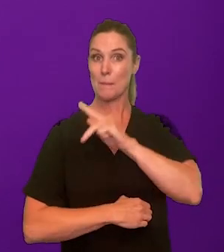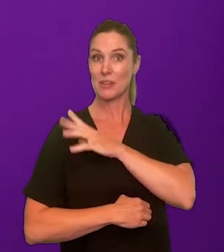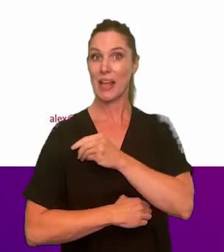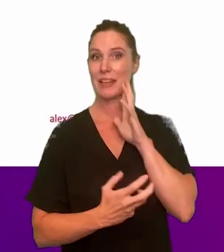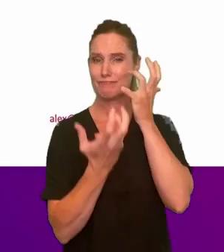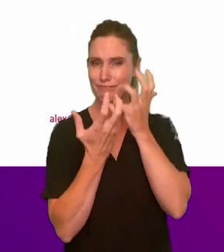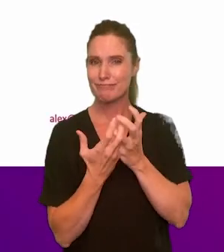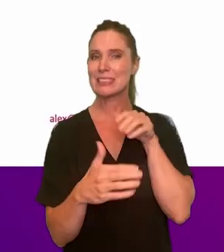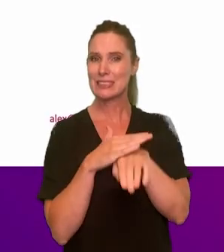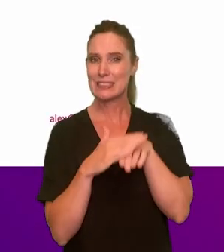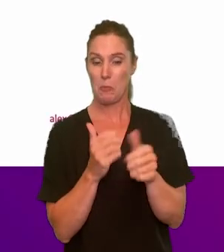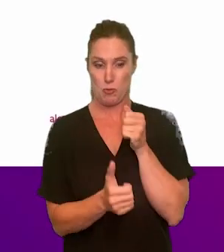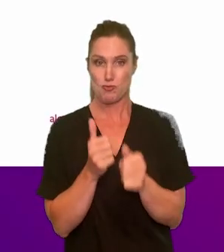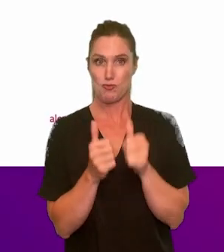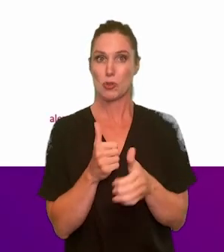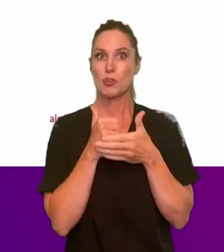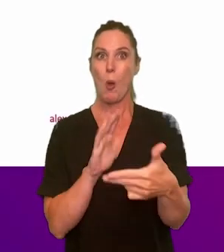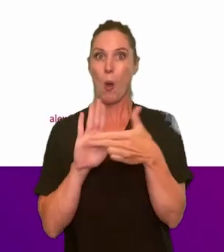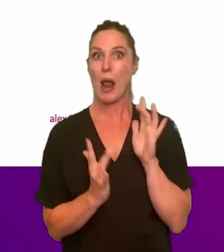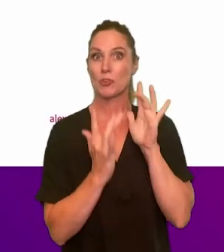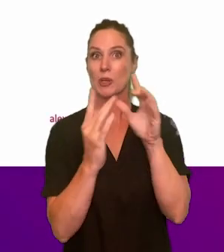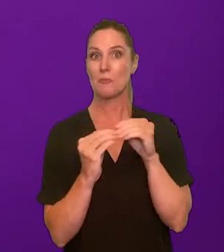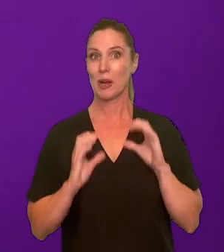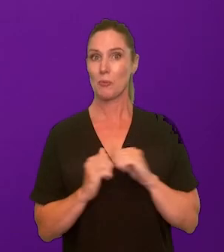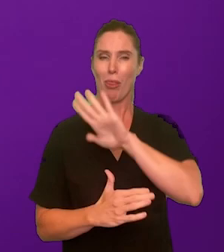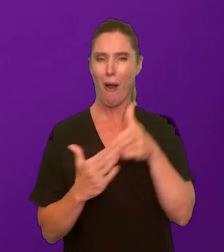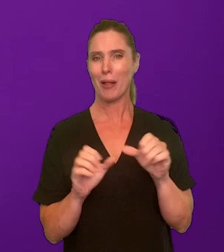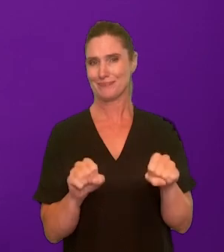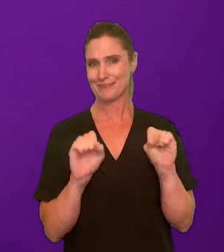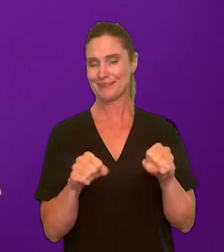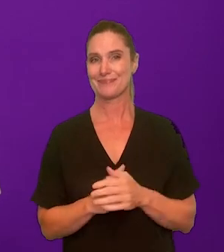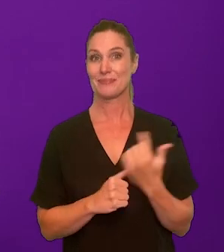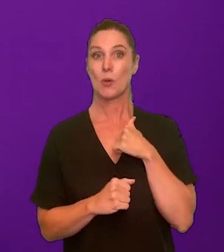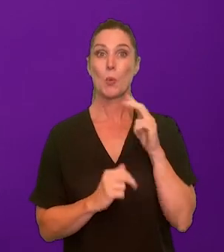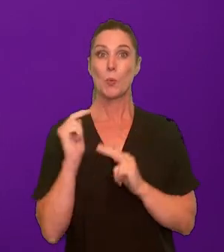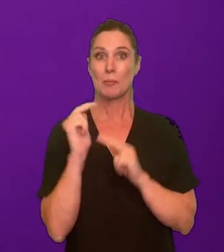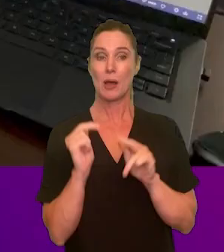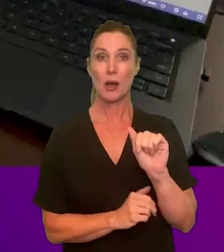to help brands reach and support more customers of all abilities. We got started building AI-augmented controls because in 2020,